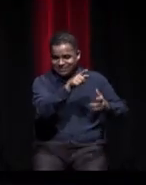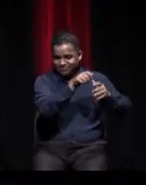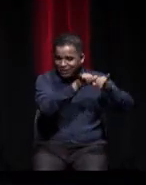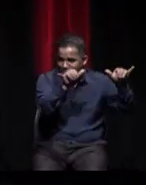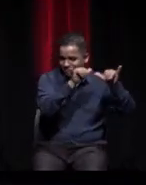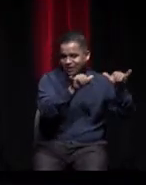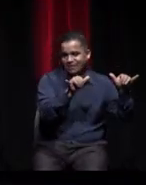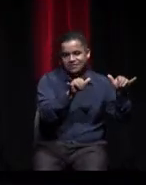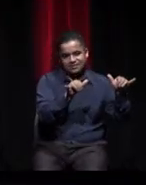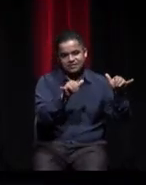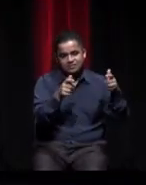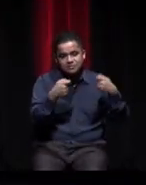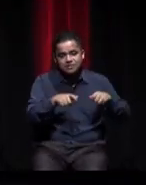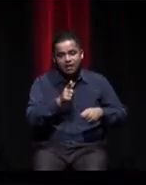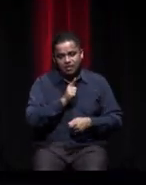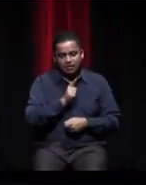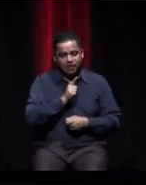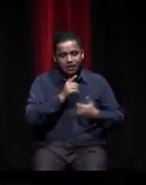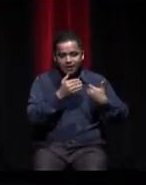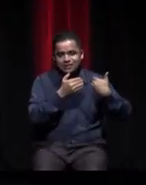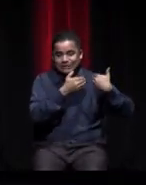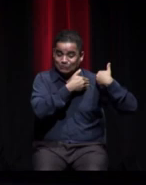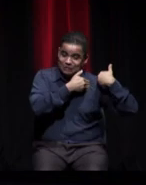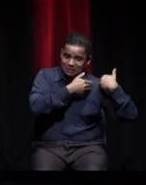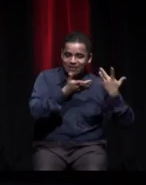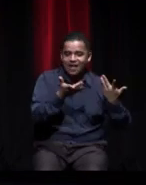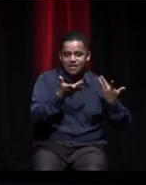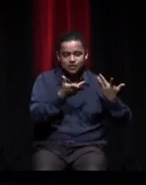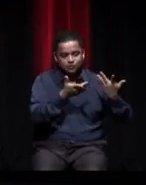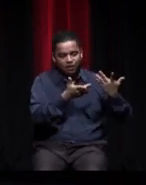would have the role of forming,